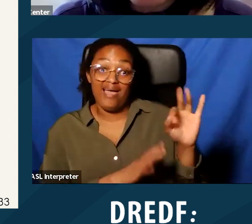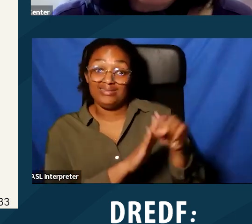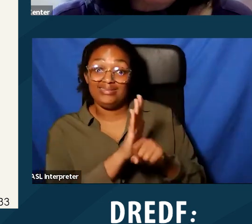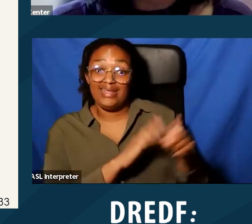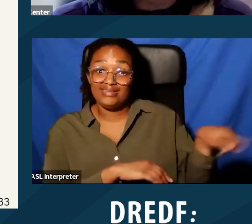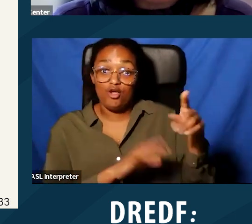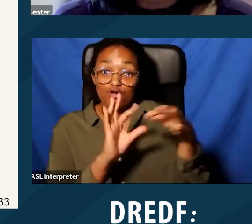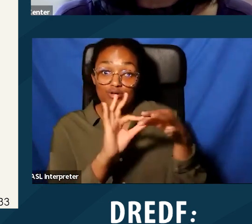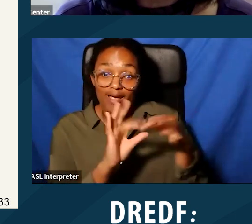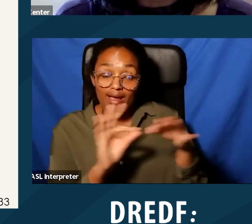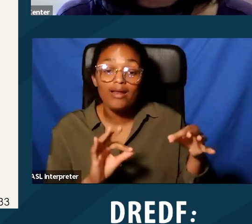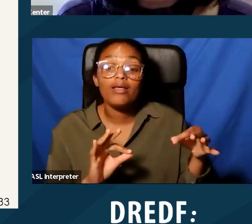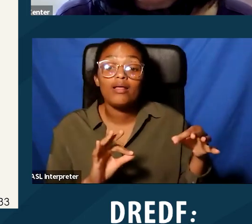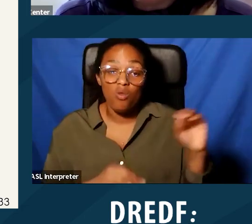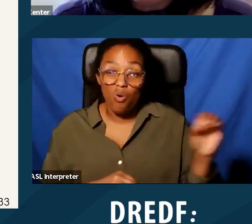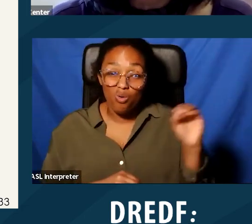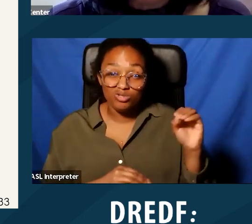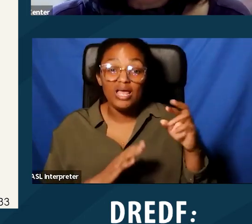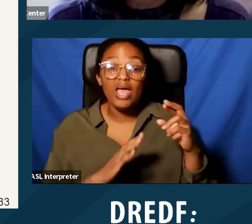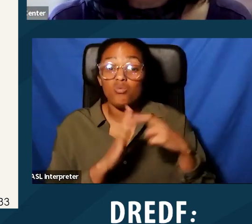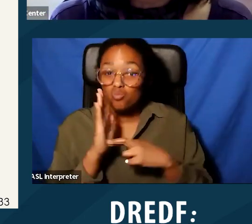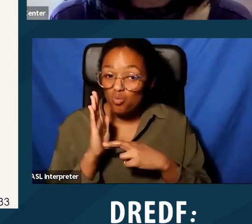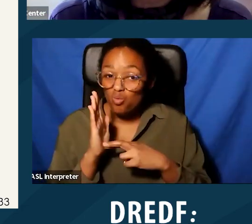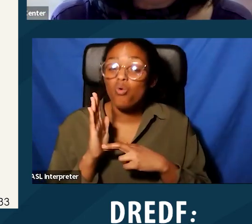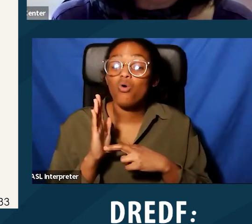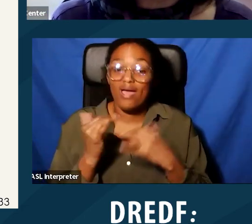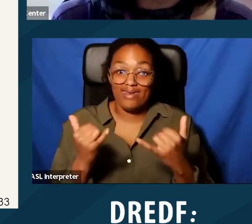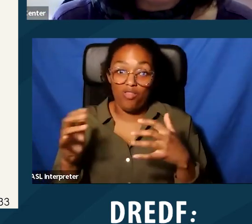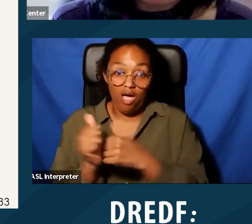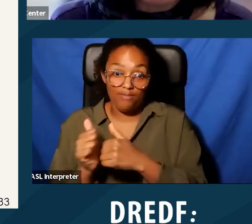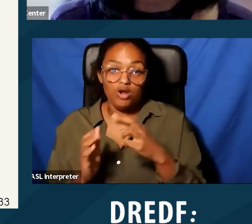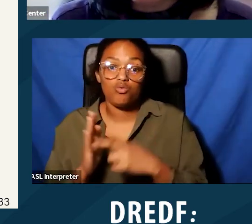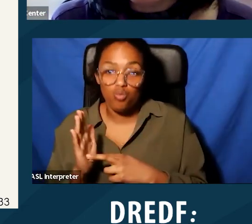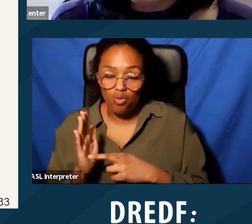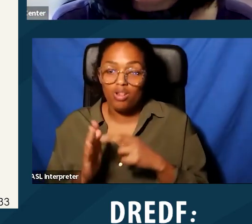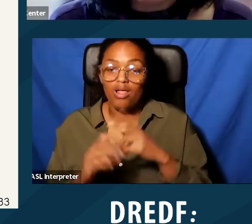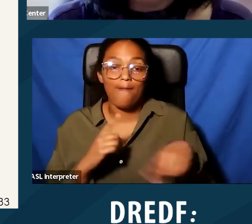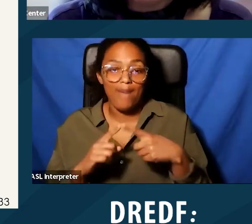share what you can say about Medicaid. Because the nine states are saying that